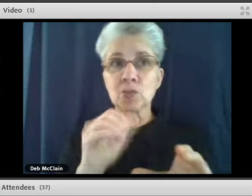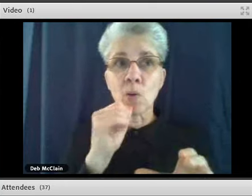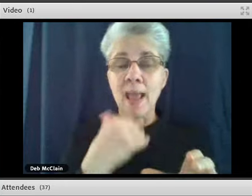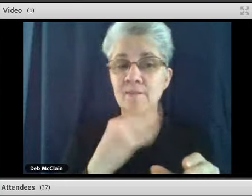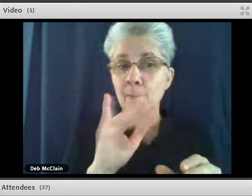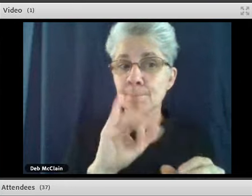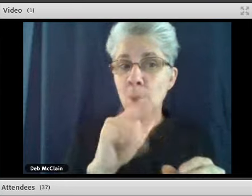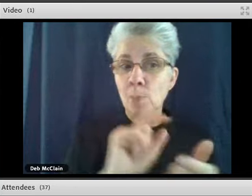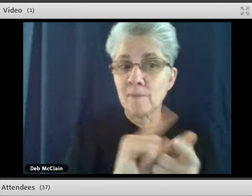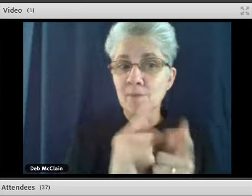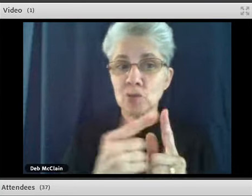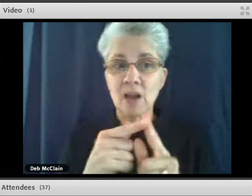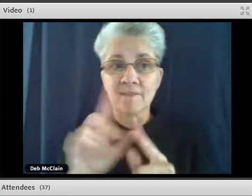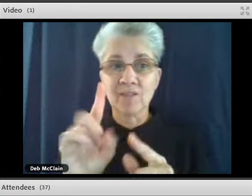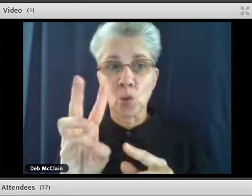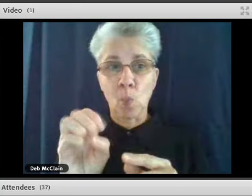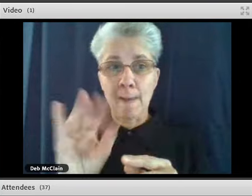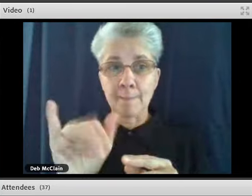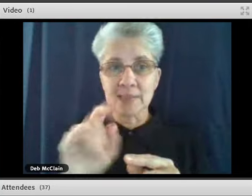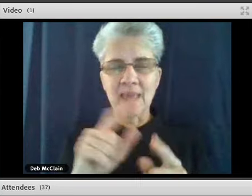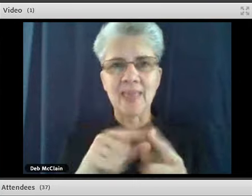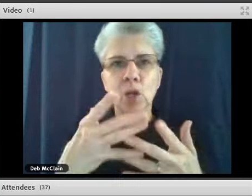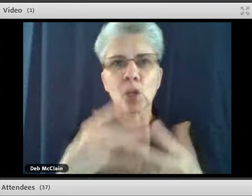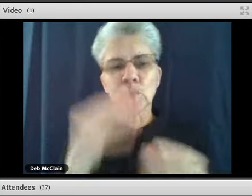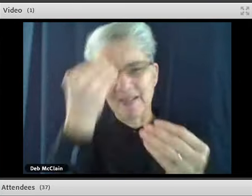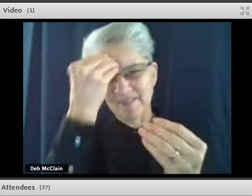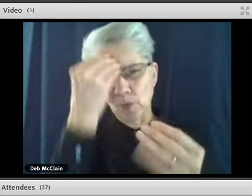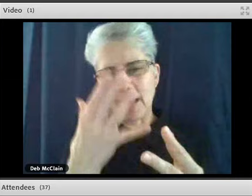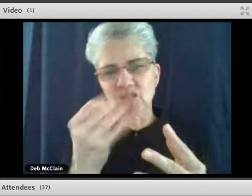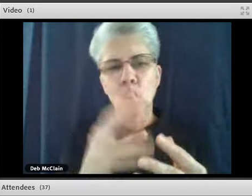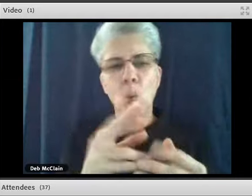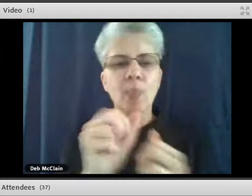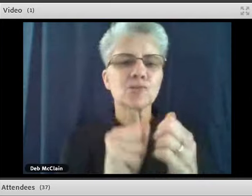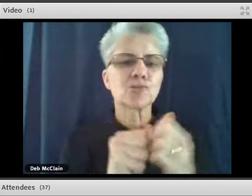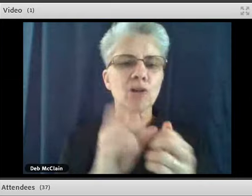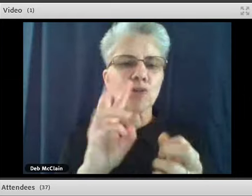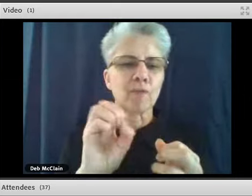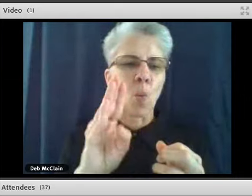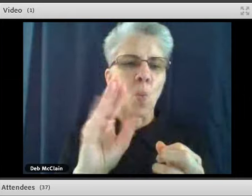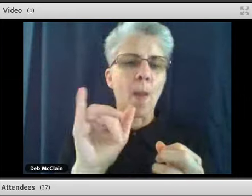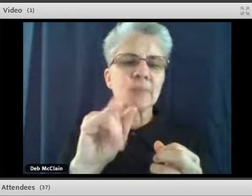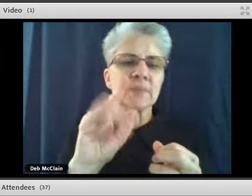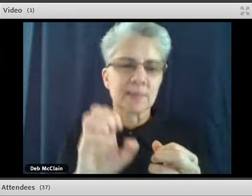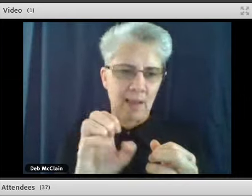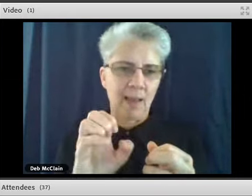Well, if you didn't also have a mobile version of your website, they could lose information or the structure of the website.